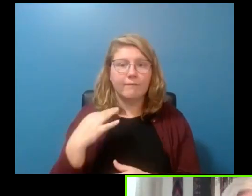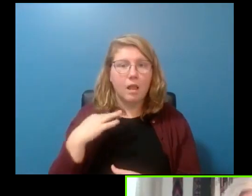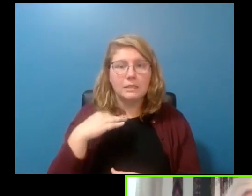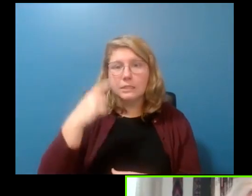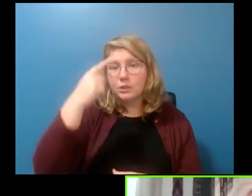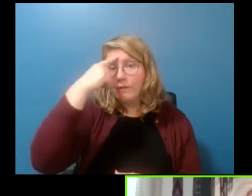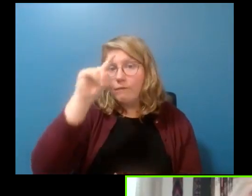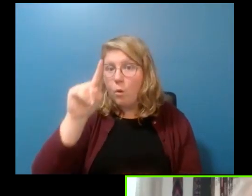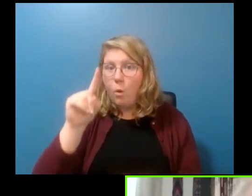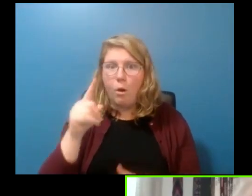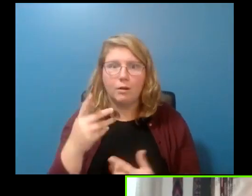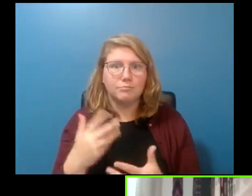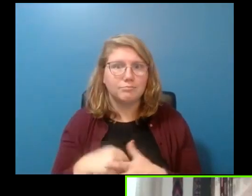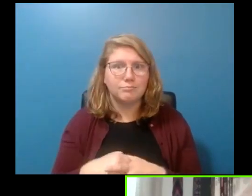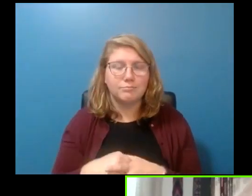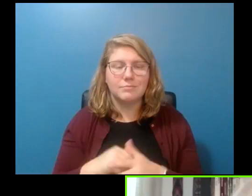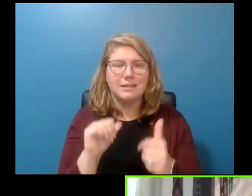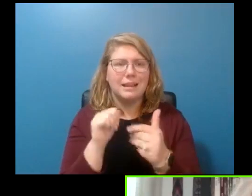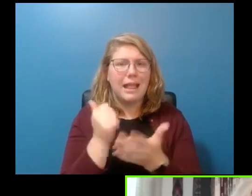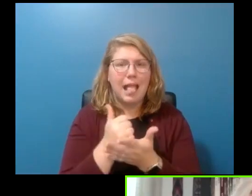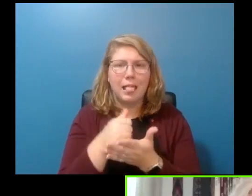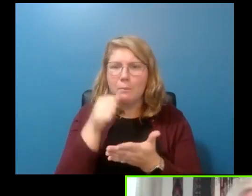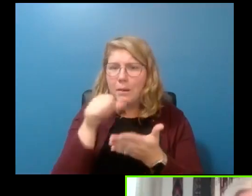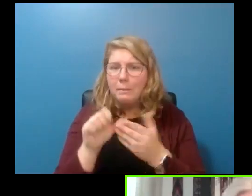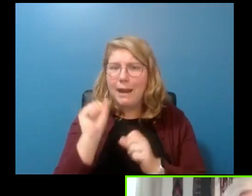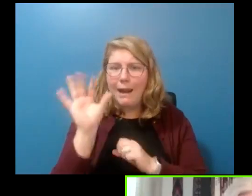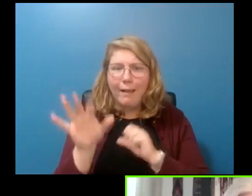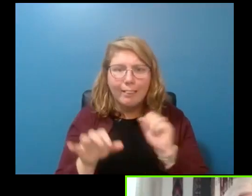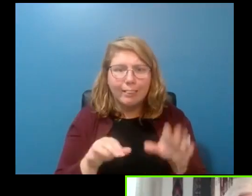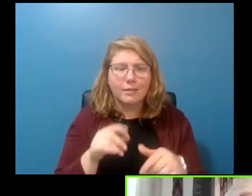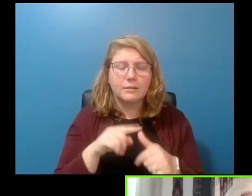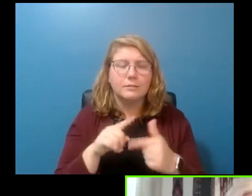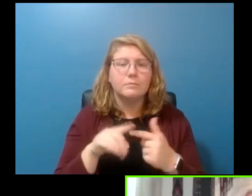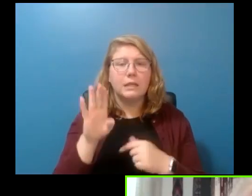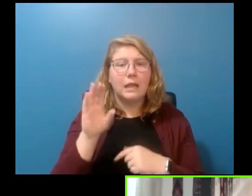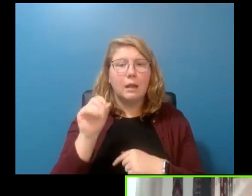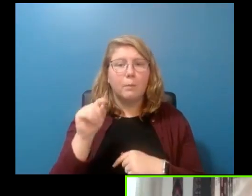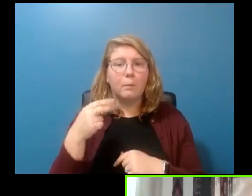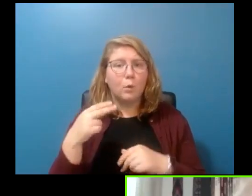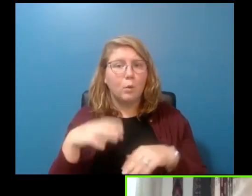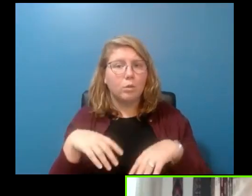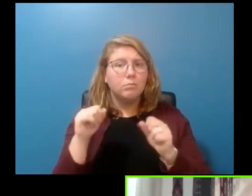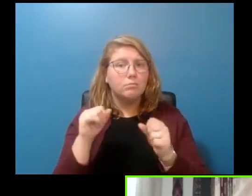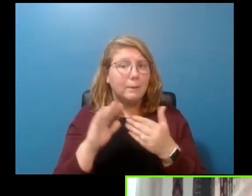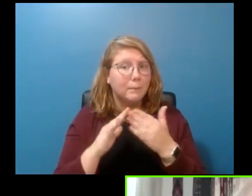services that NAMI provides, you were talking about -- you used the word "navigating" and I'm